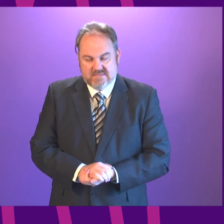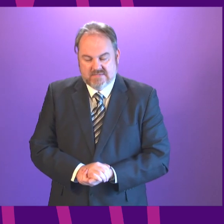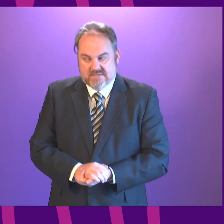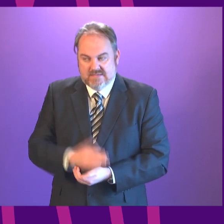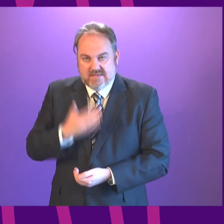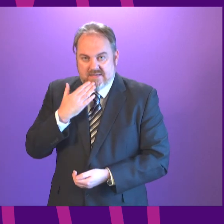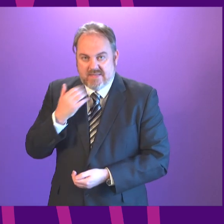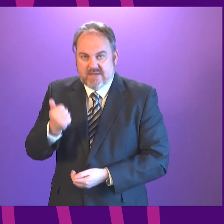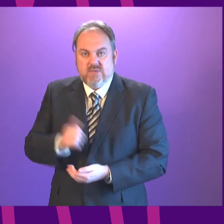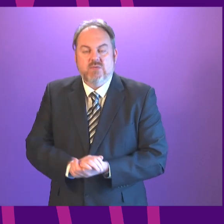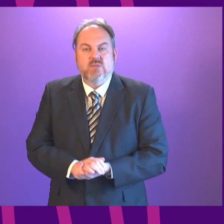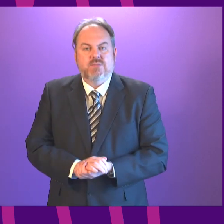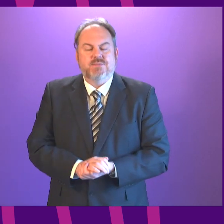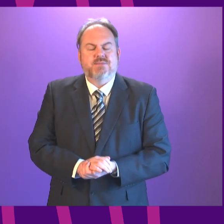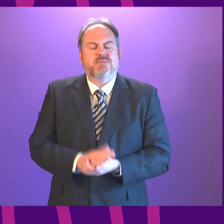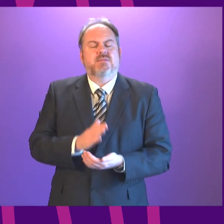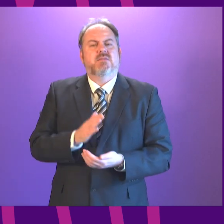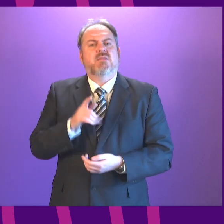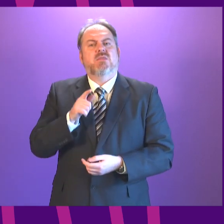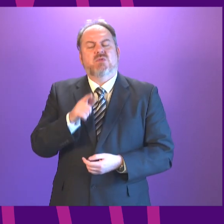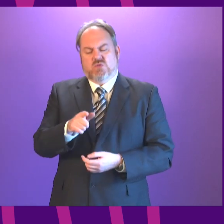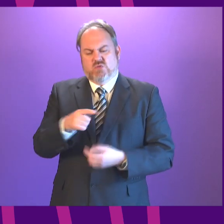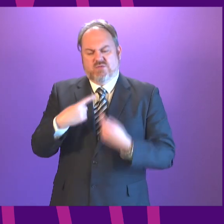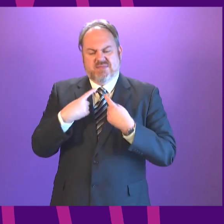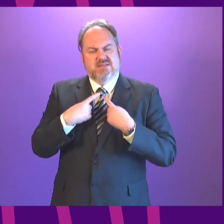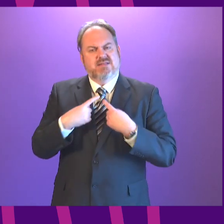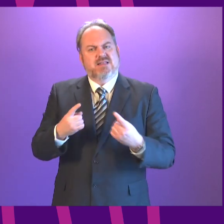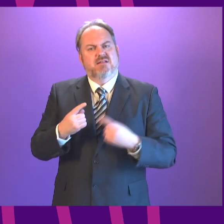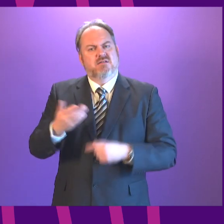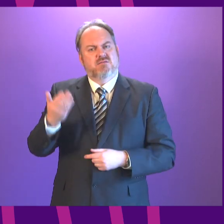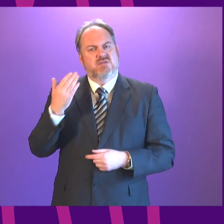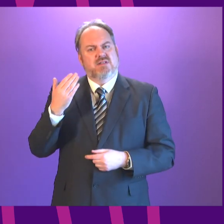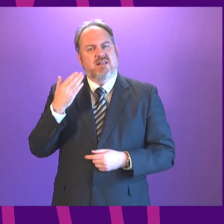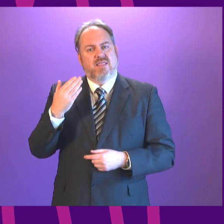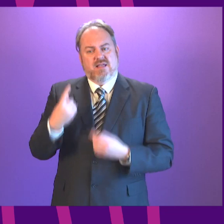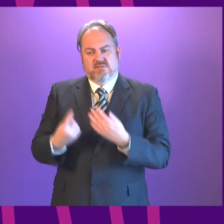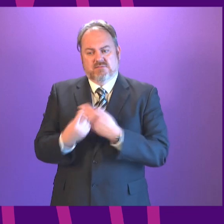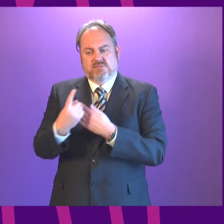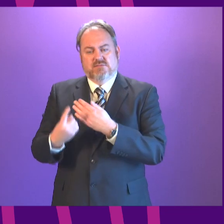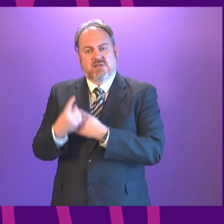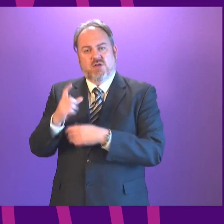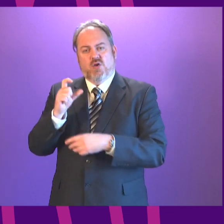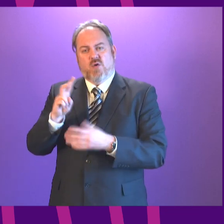The First Minister stated that the incidence of Covid in Scotland is half what it is England,